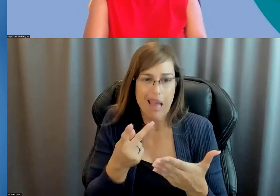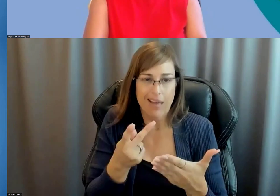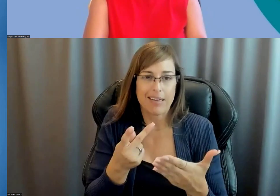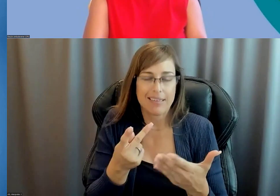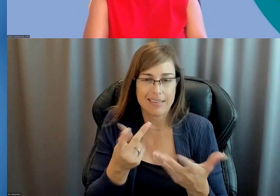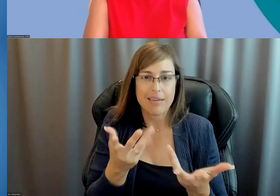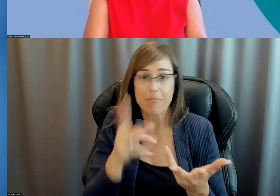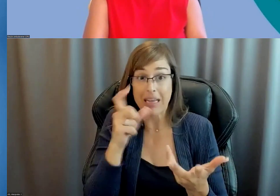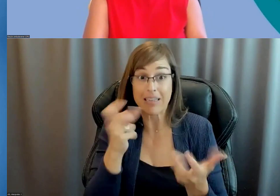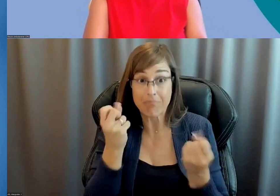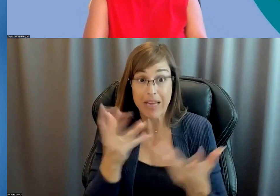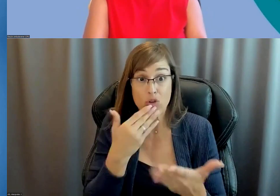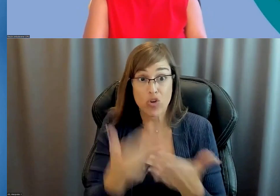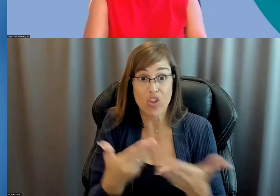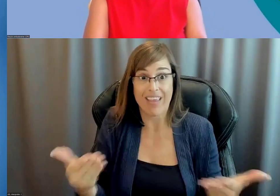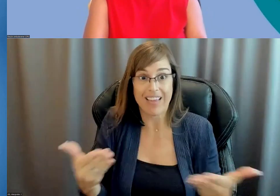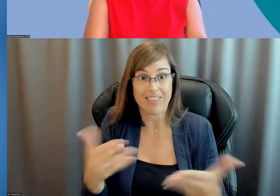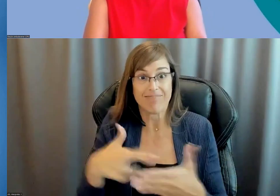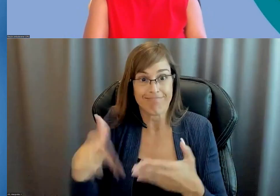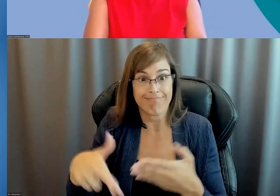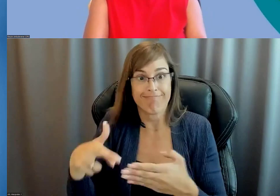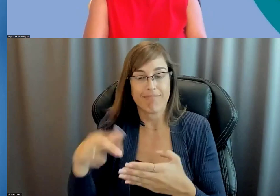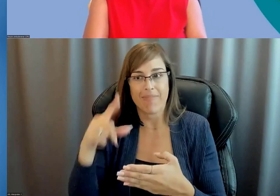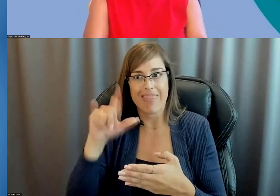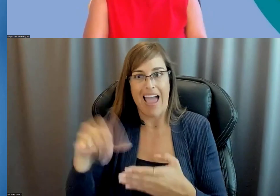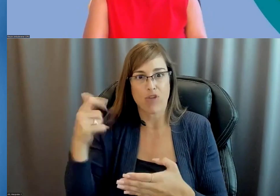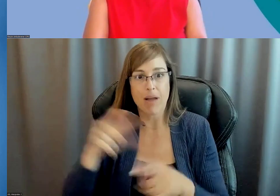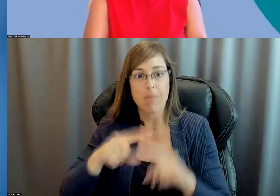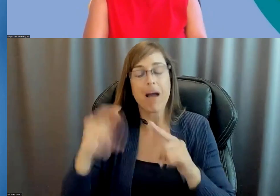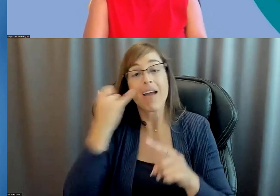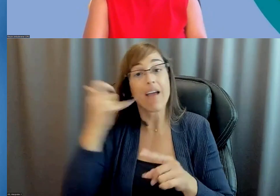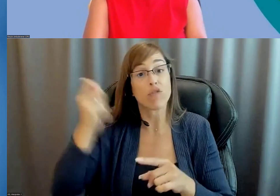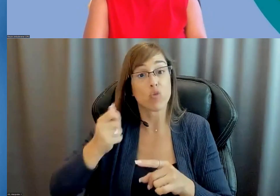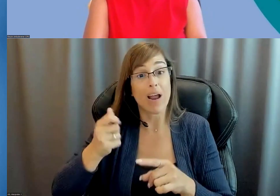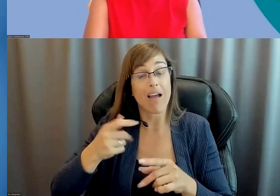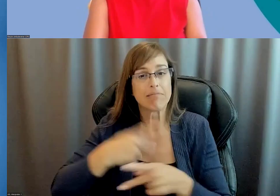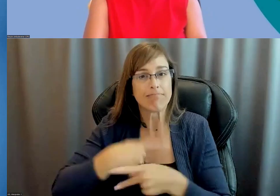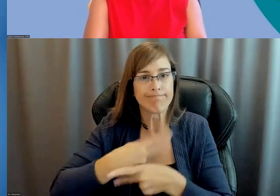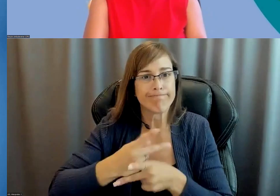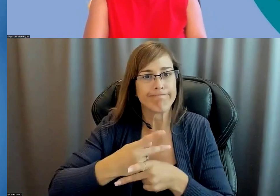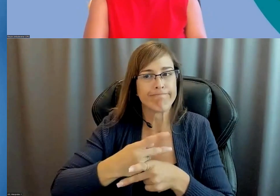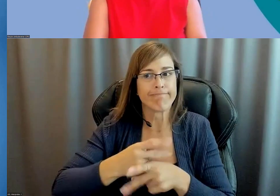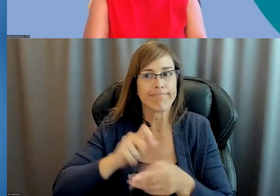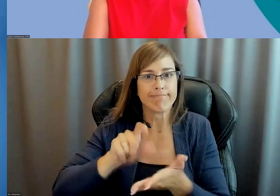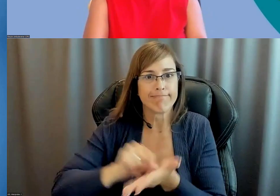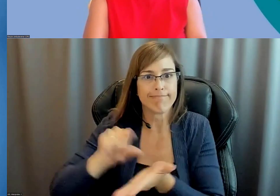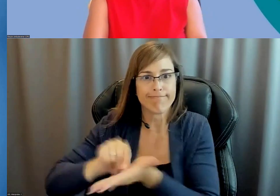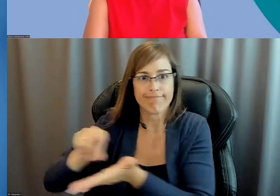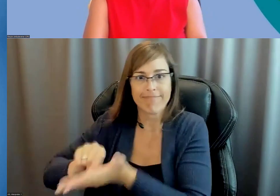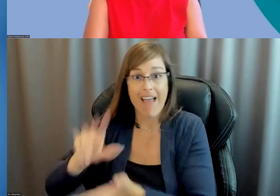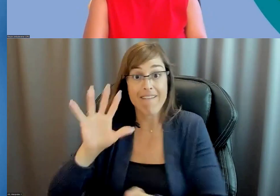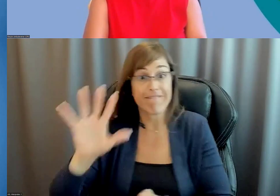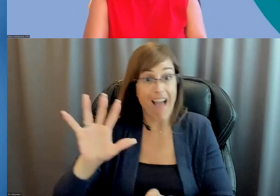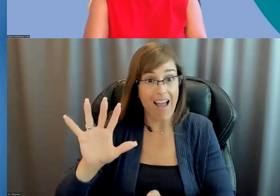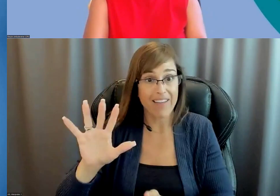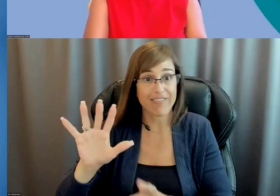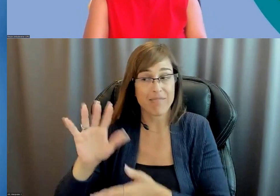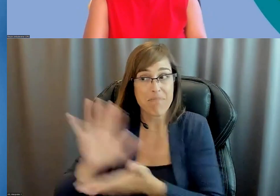that came out of that grant." However, if the grant produced say five papers and four of them needed to be retracted,